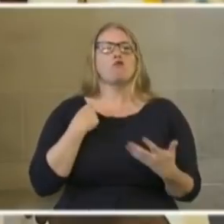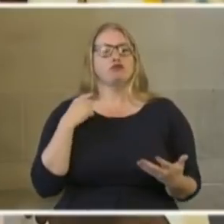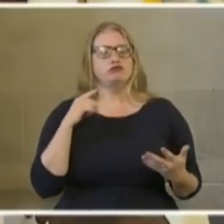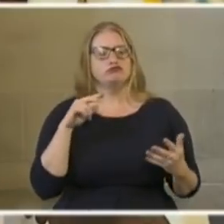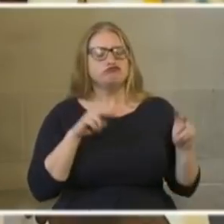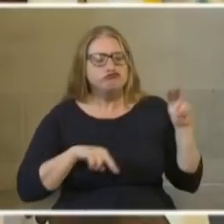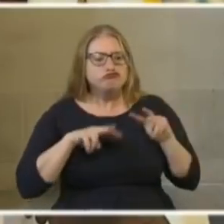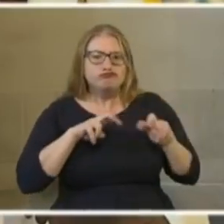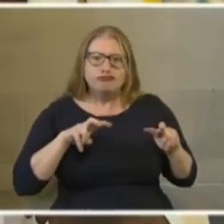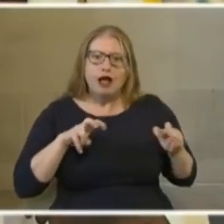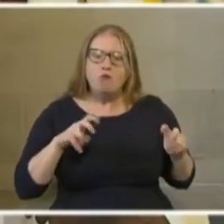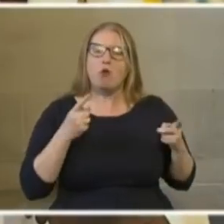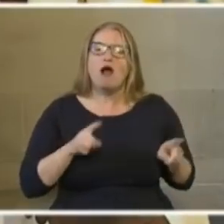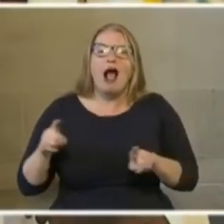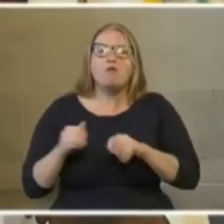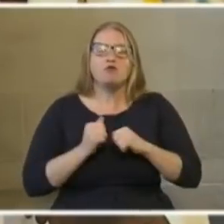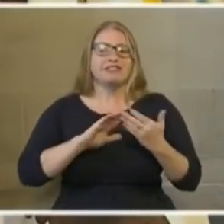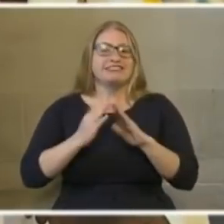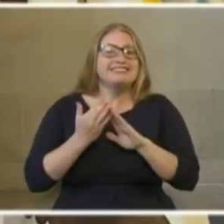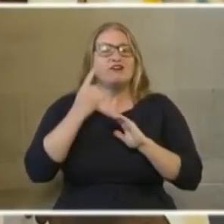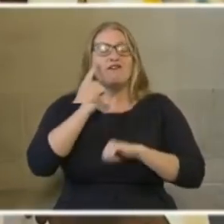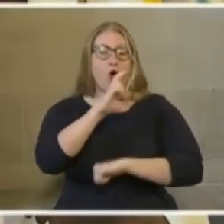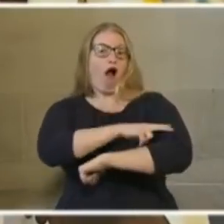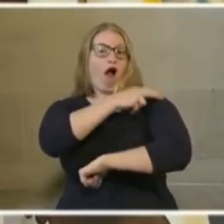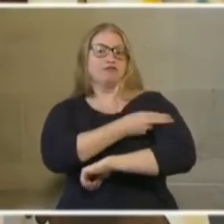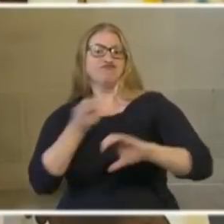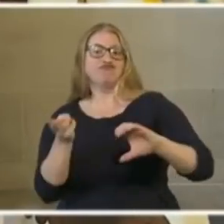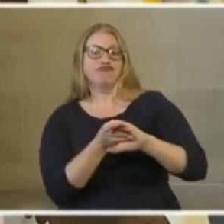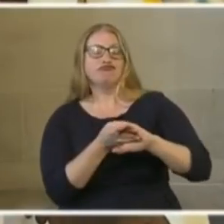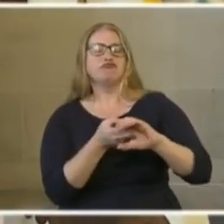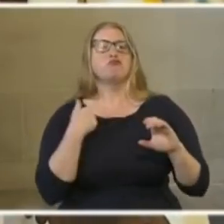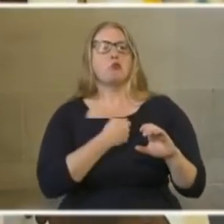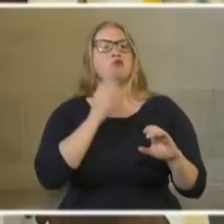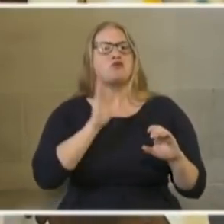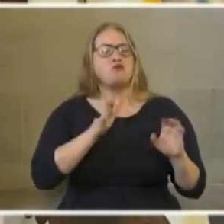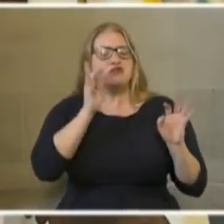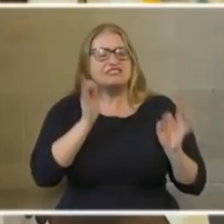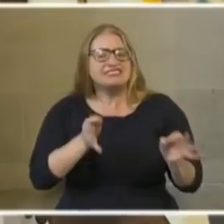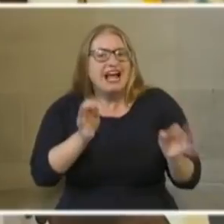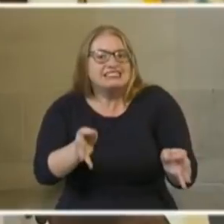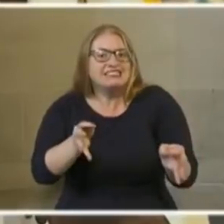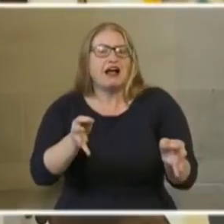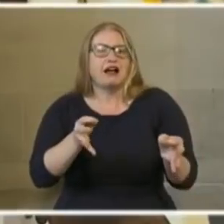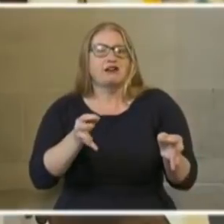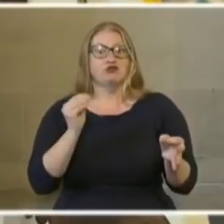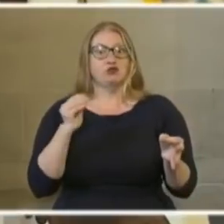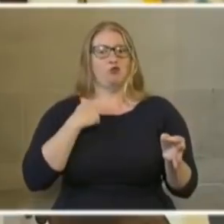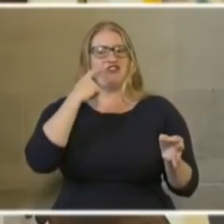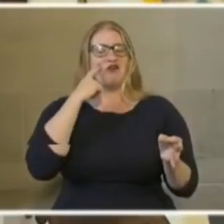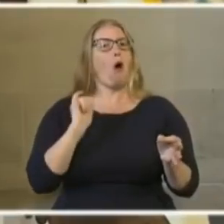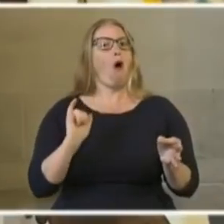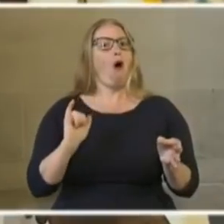OF OUR NUMBERS AS WE SAID, WE WILL LOOK AT THE DATA, WE WILL LOOK AT WHAT IS HAPPENING IN OUR CITY AS IT RELATES TO